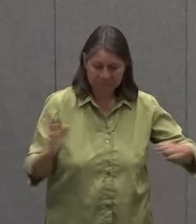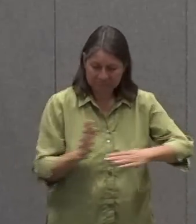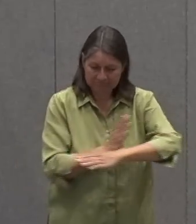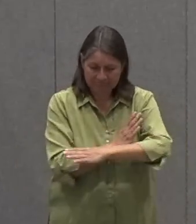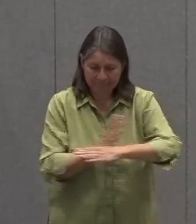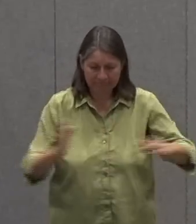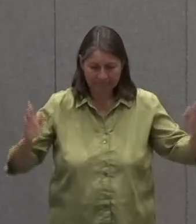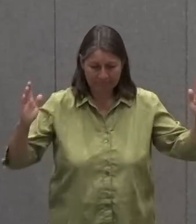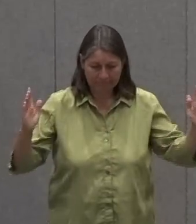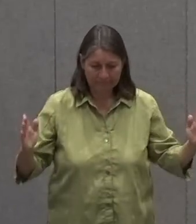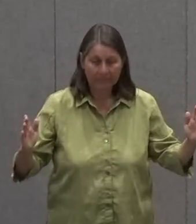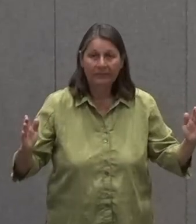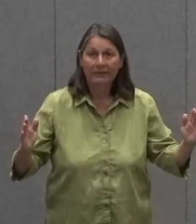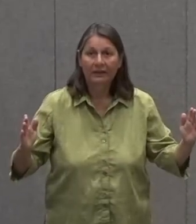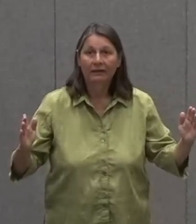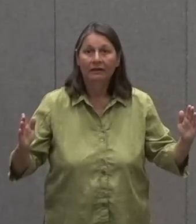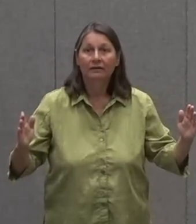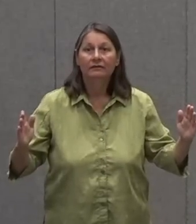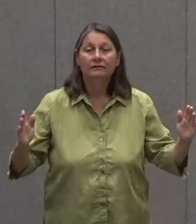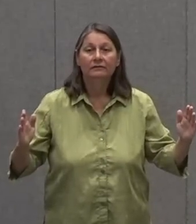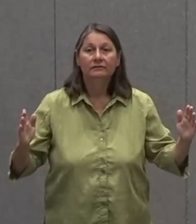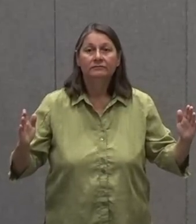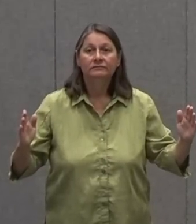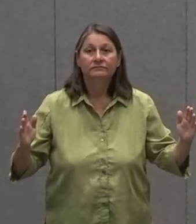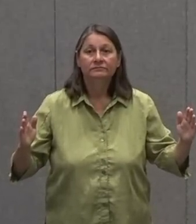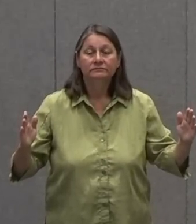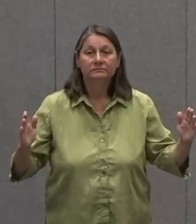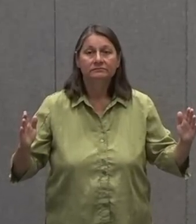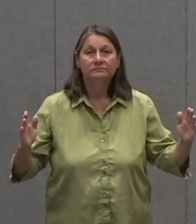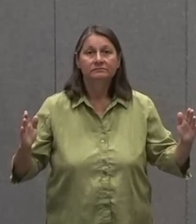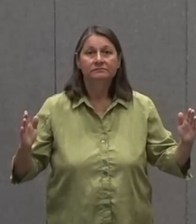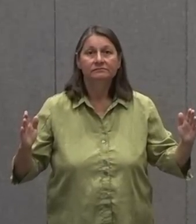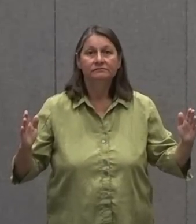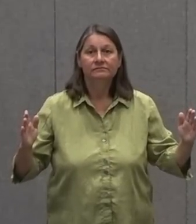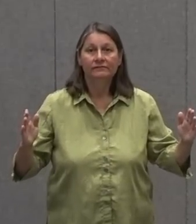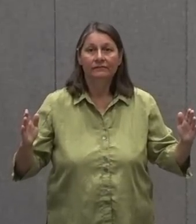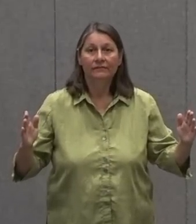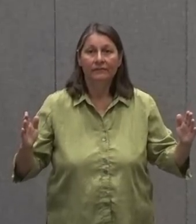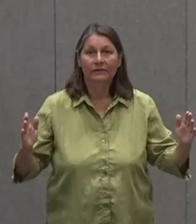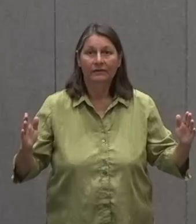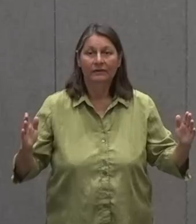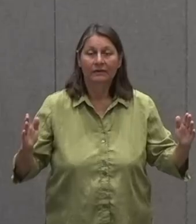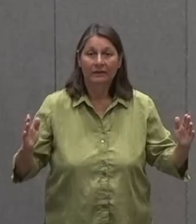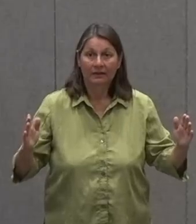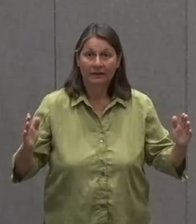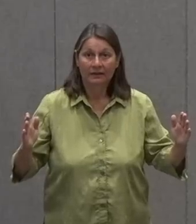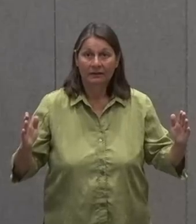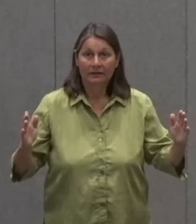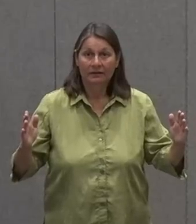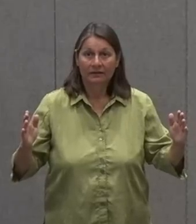So we do want to make sure that we kind of figure out,